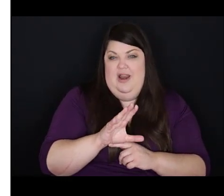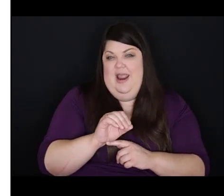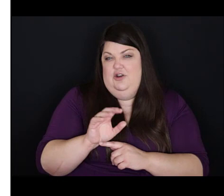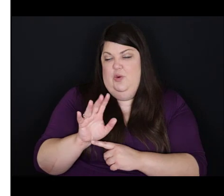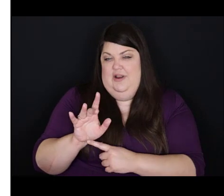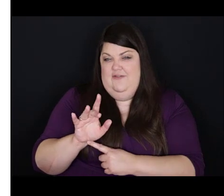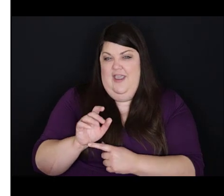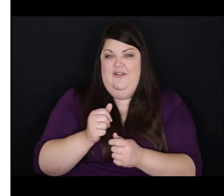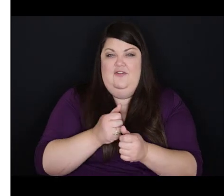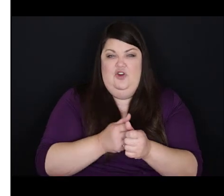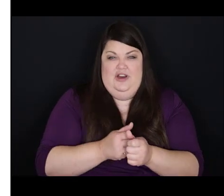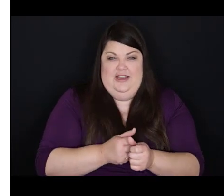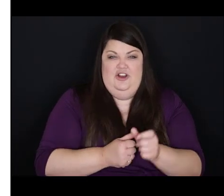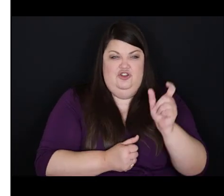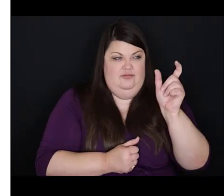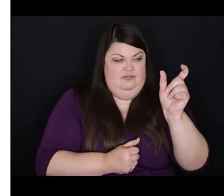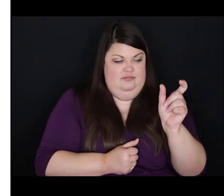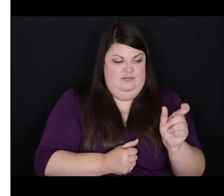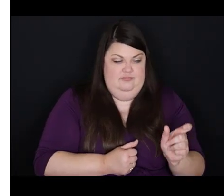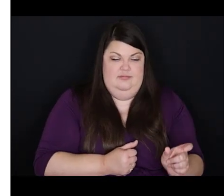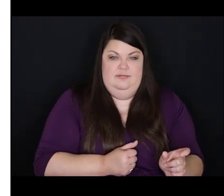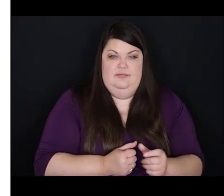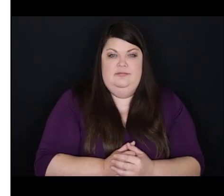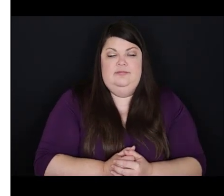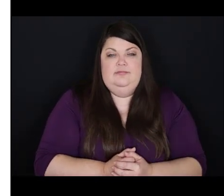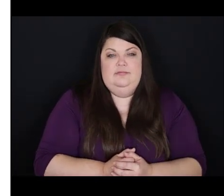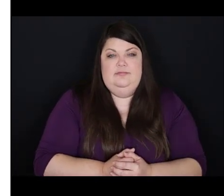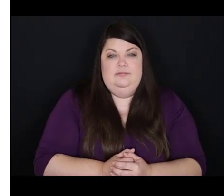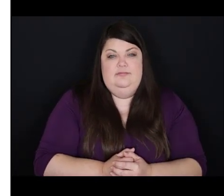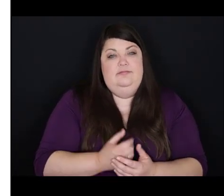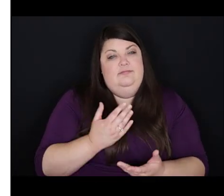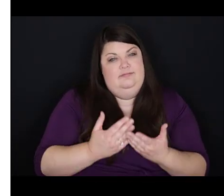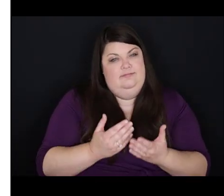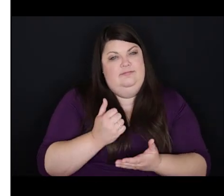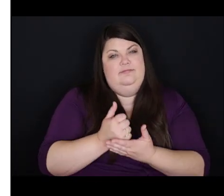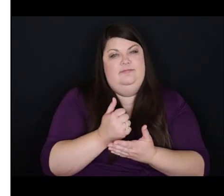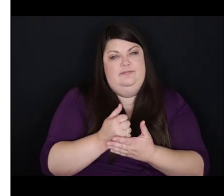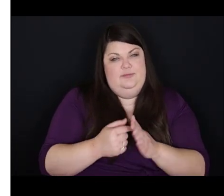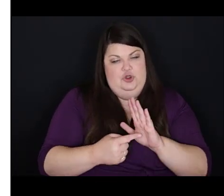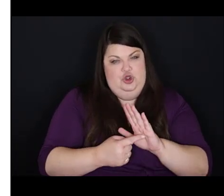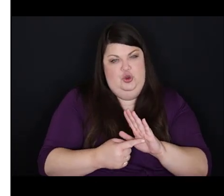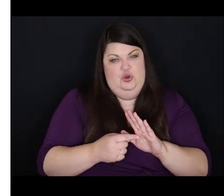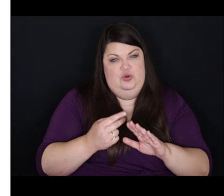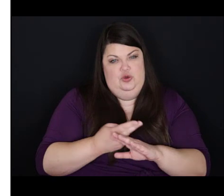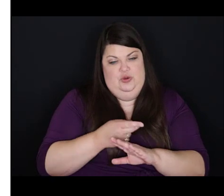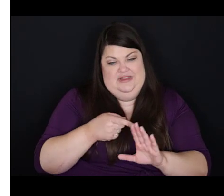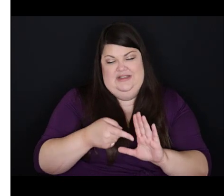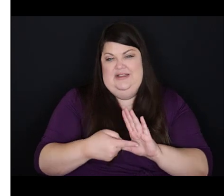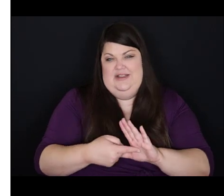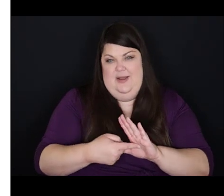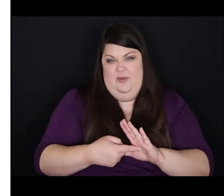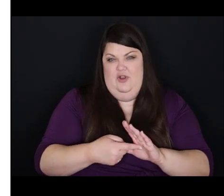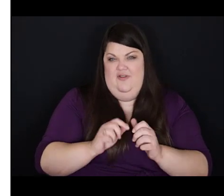indicators. It may be helpful to use this example as a reference with regards to formatting,